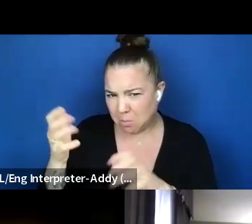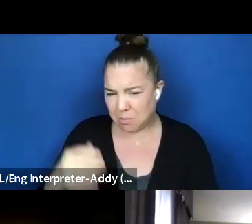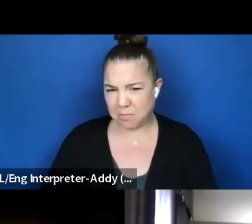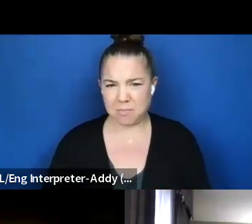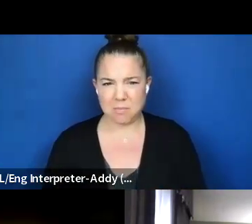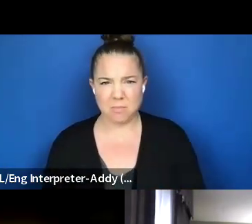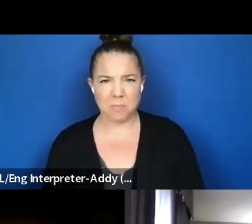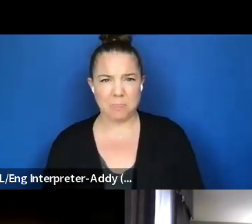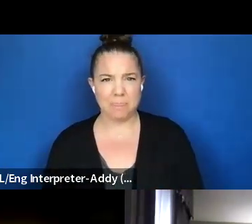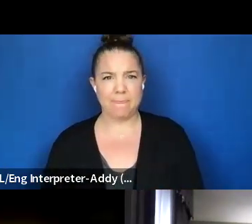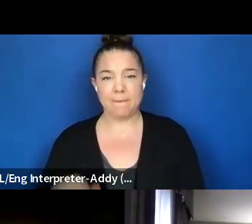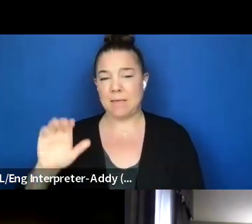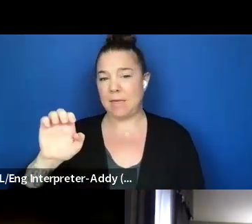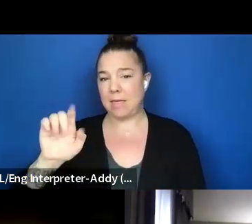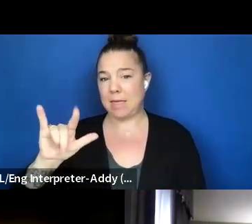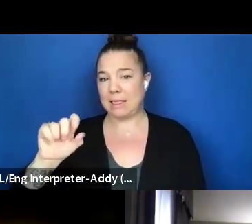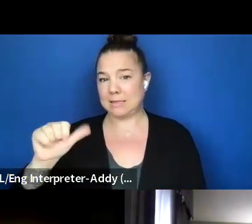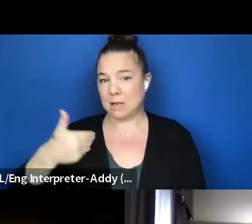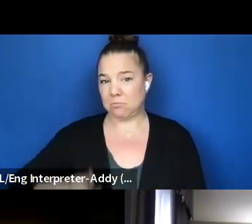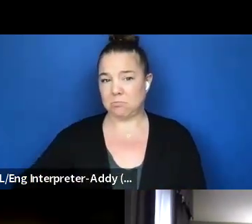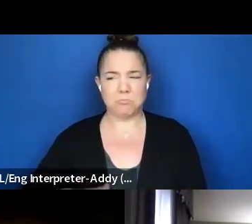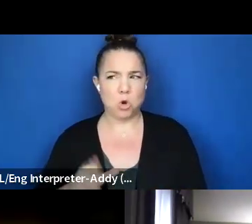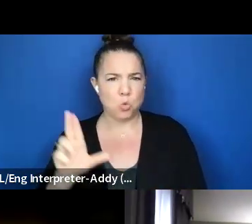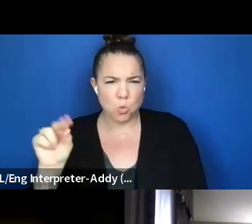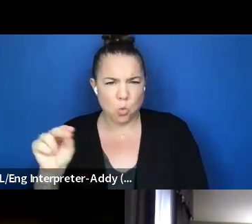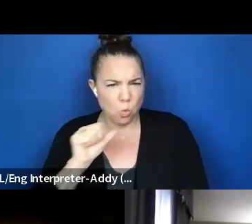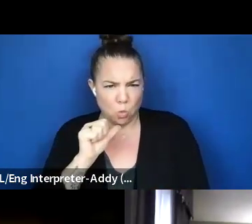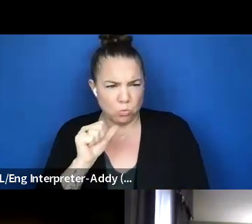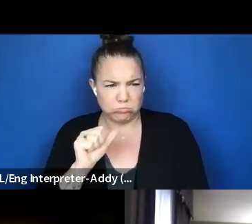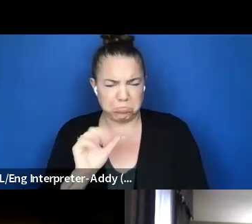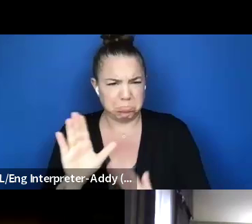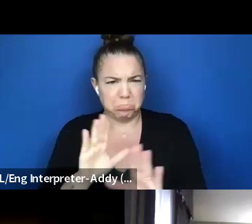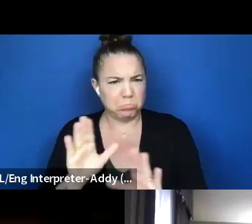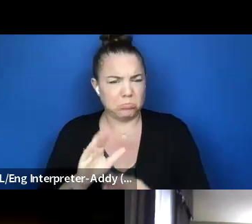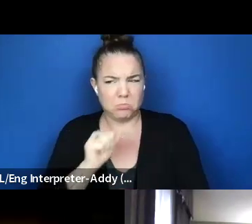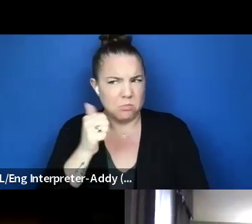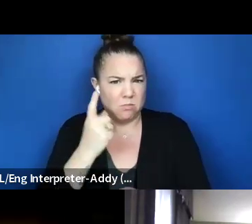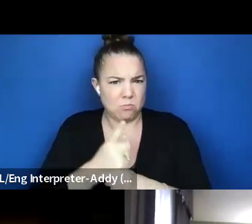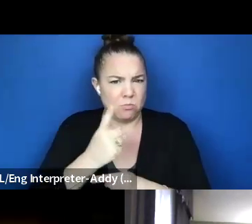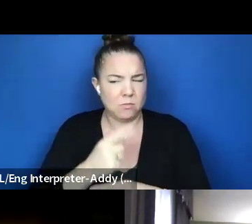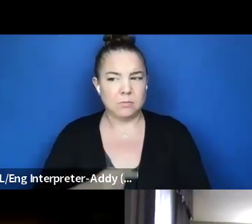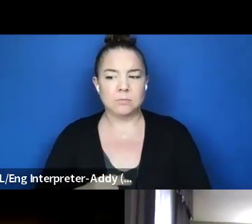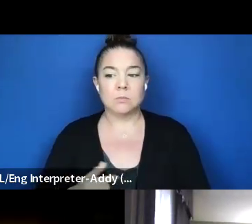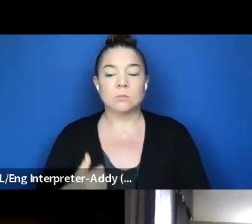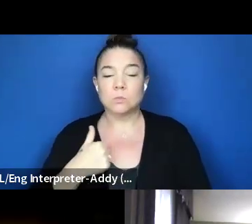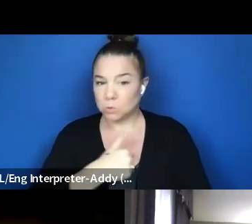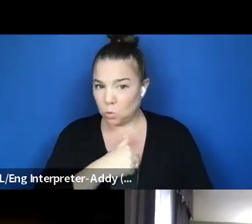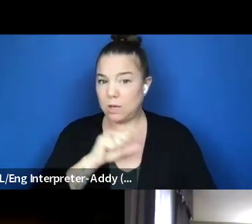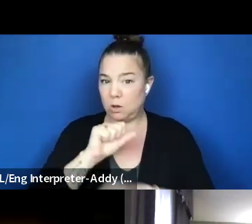Elissa w/ APRIL: This is a list. I I would not say that at all. Elissa w/ APRIL: We coordinate with nickel.